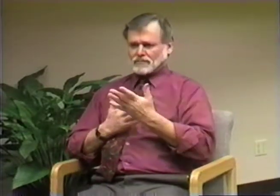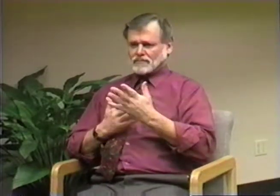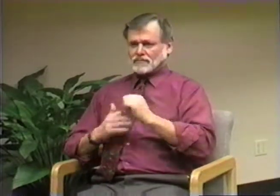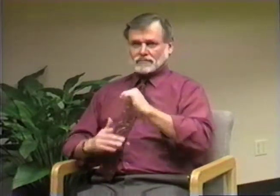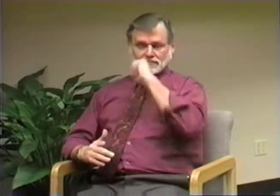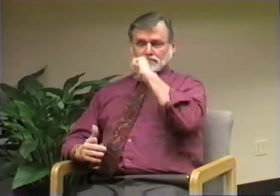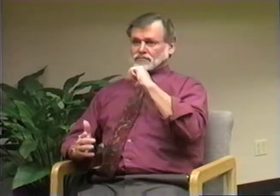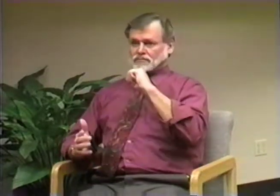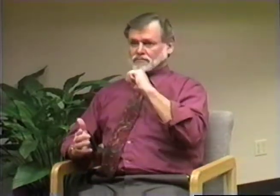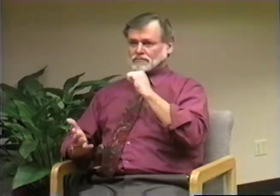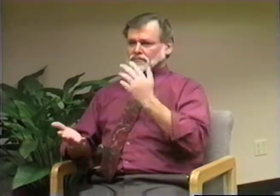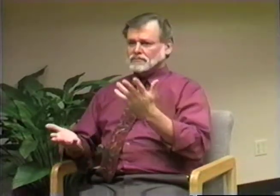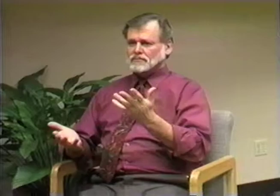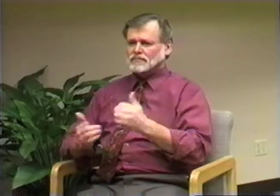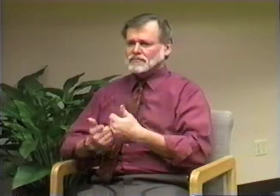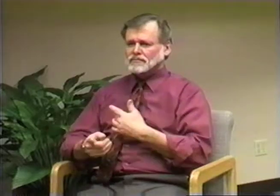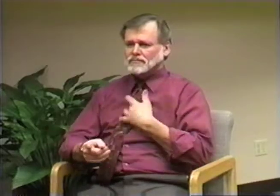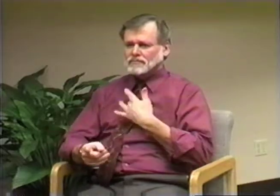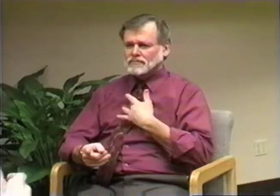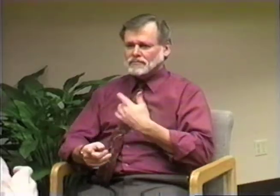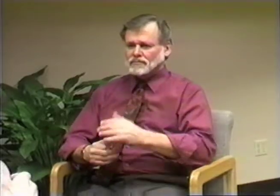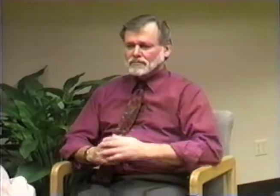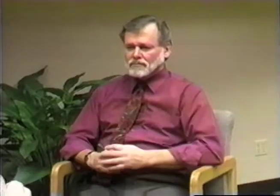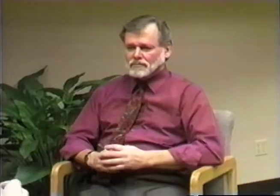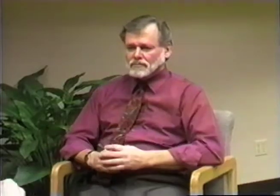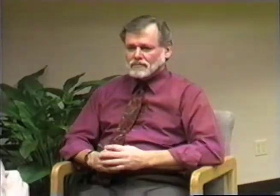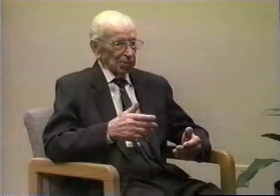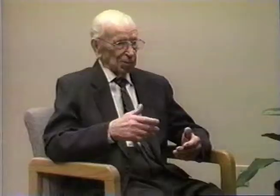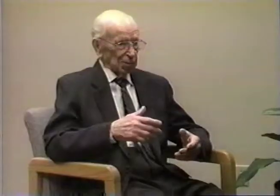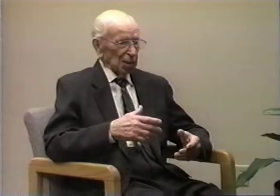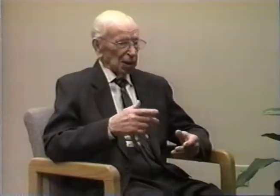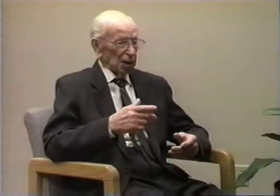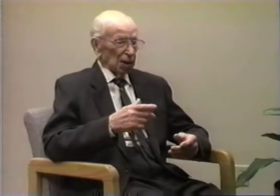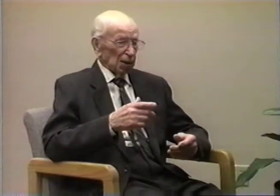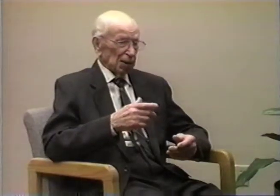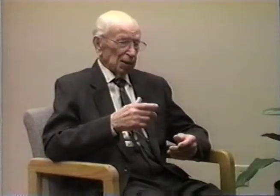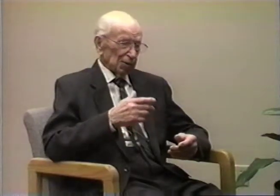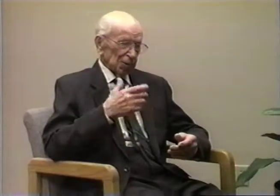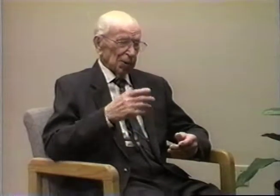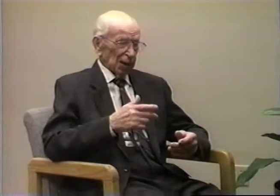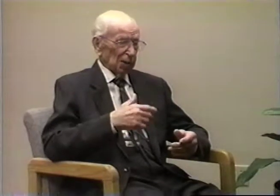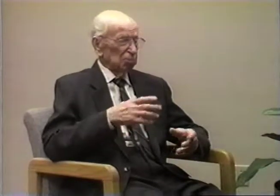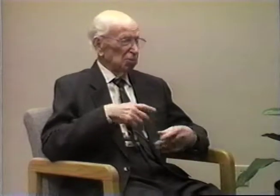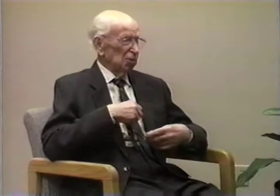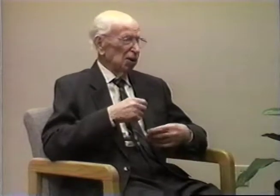how it felt to lose your hearing so suddenly?